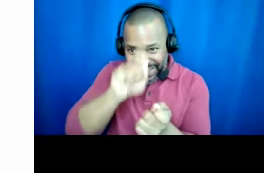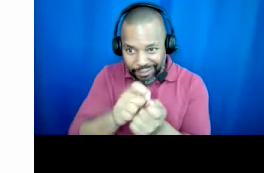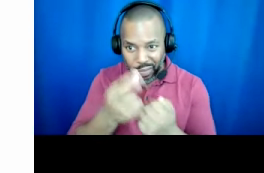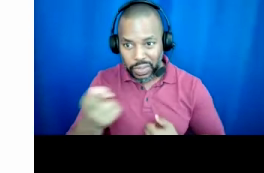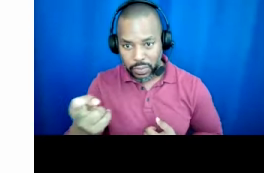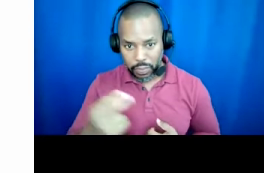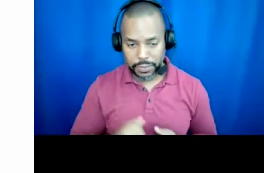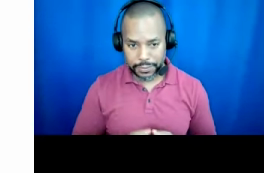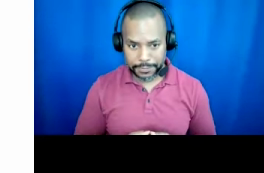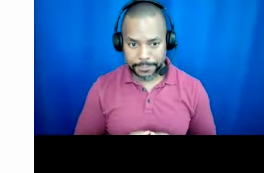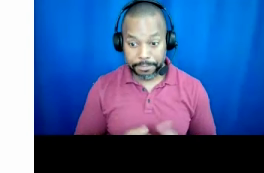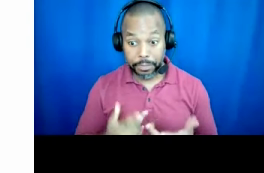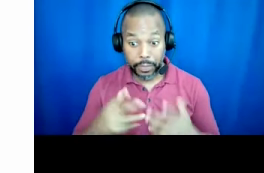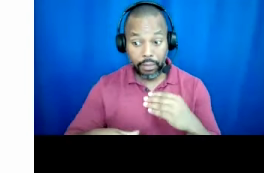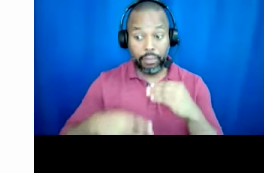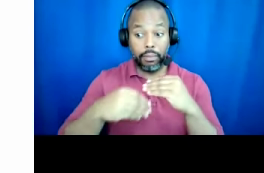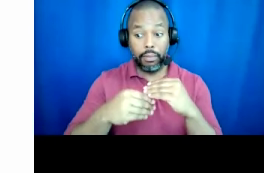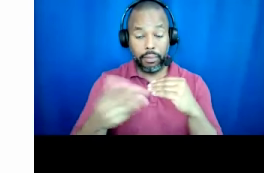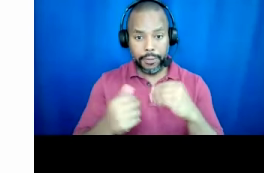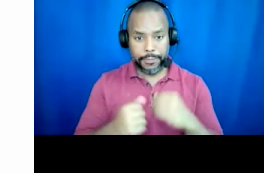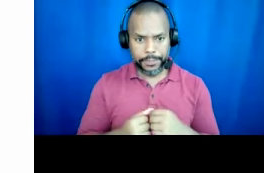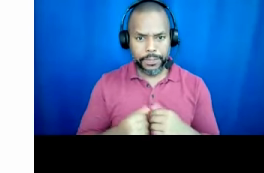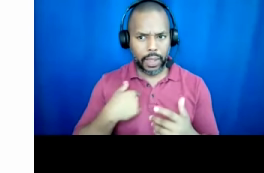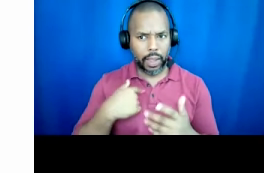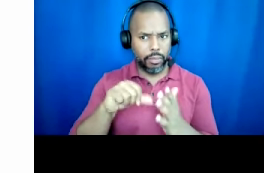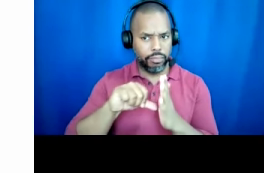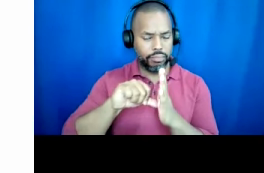Additionally, and I just want to highlight that the two boxes there,